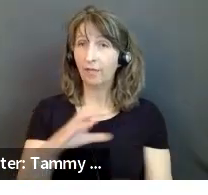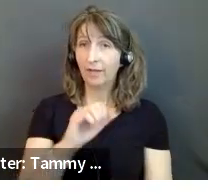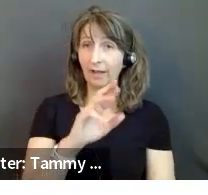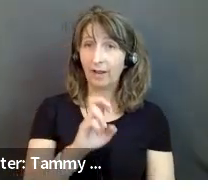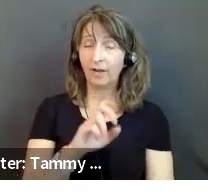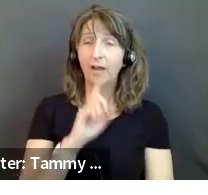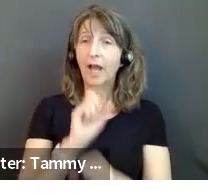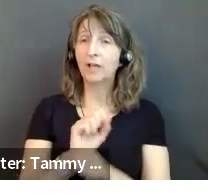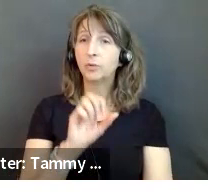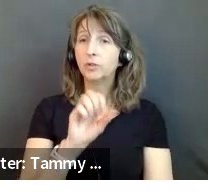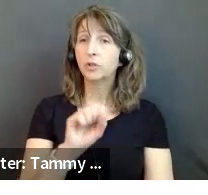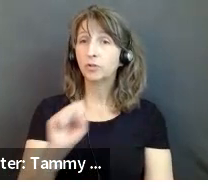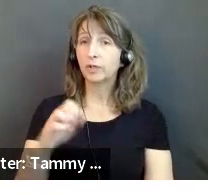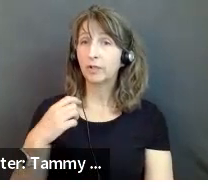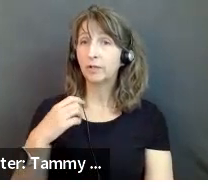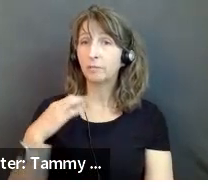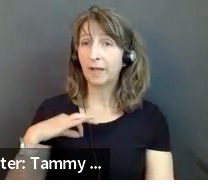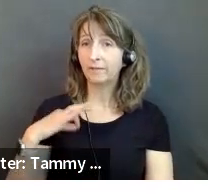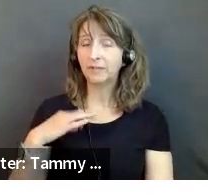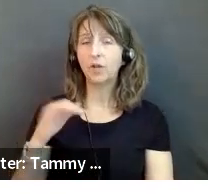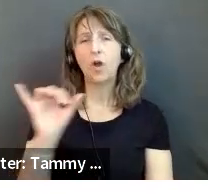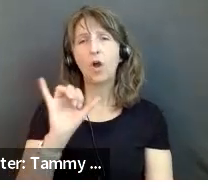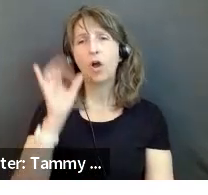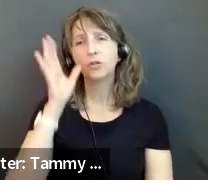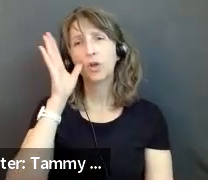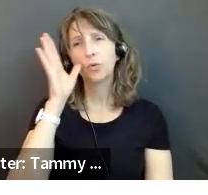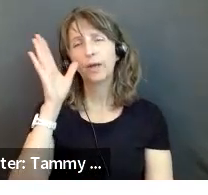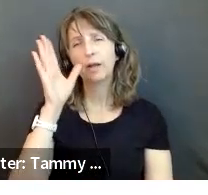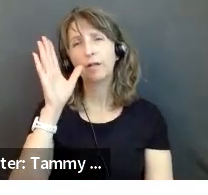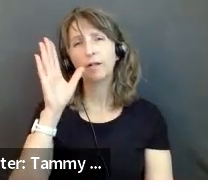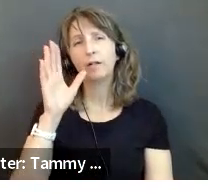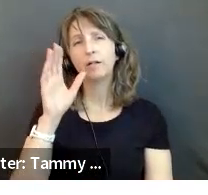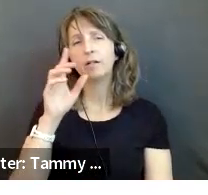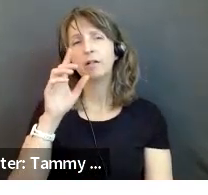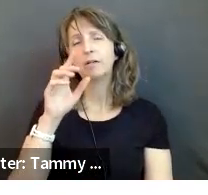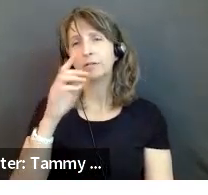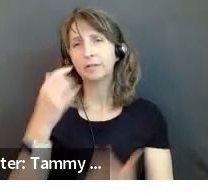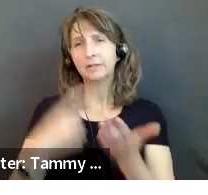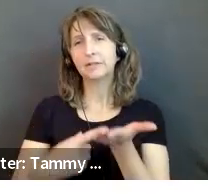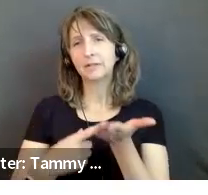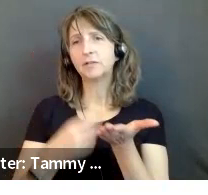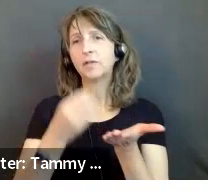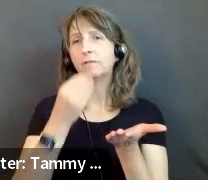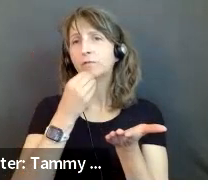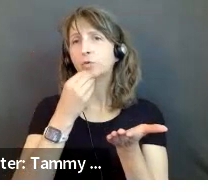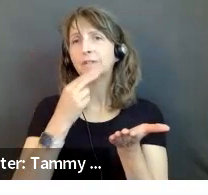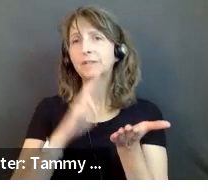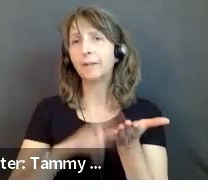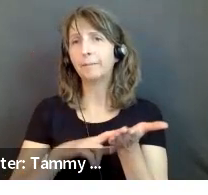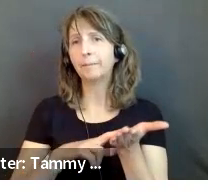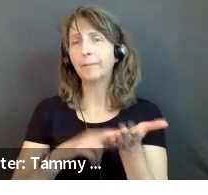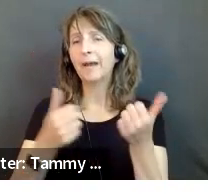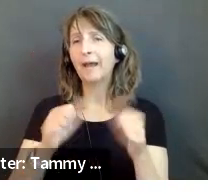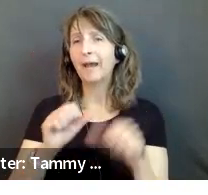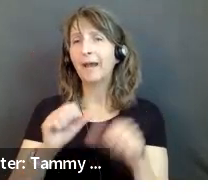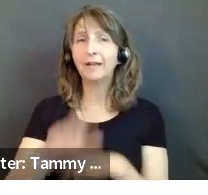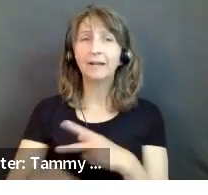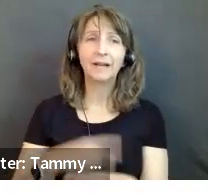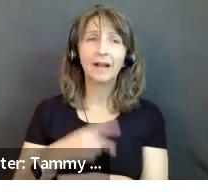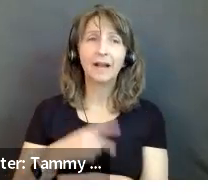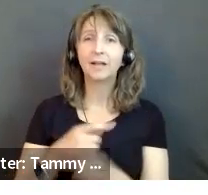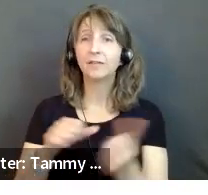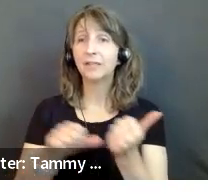You know, we're also going to look at food stamps. Any kind of subsidized housing assistance.